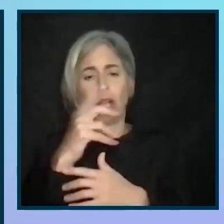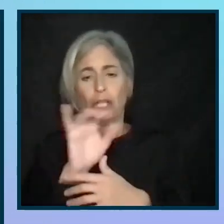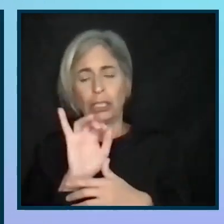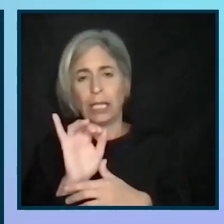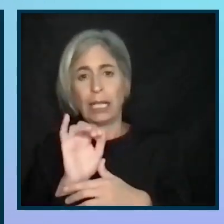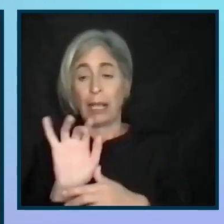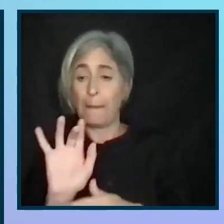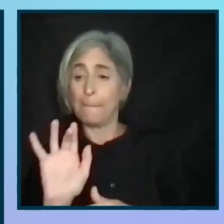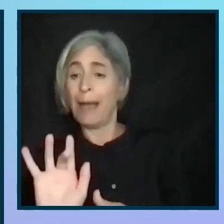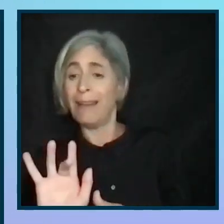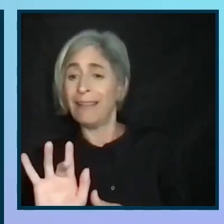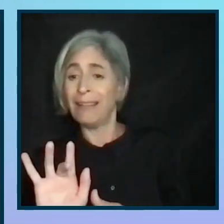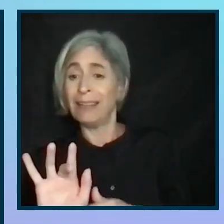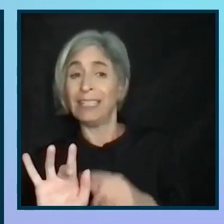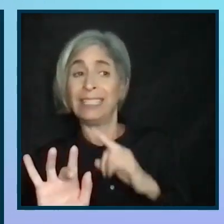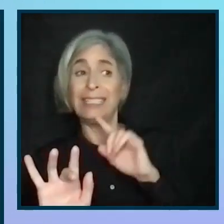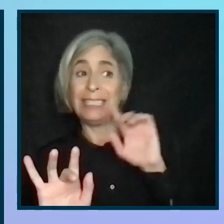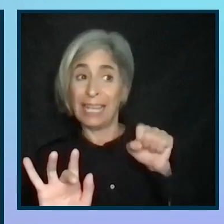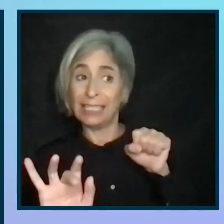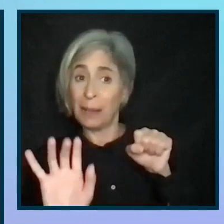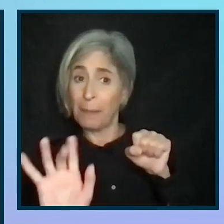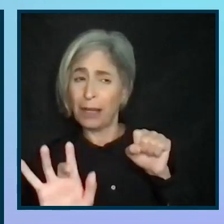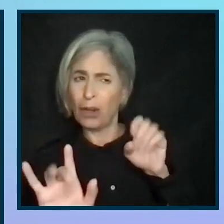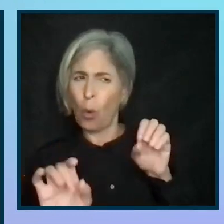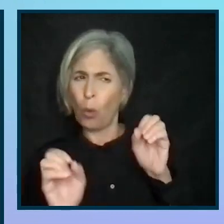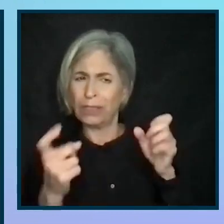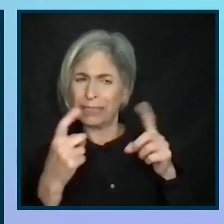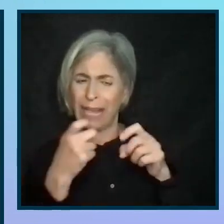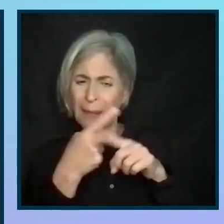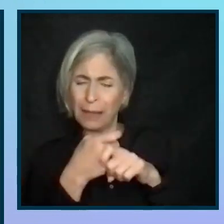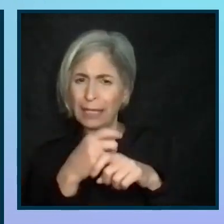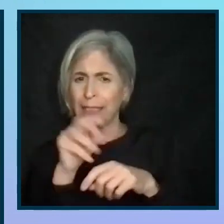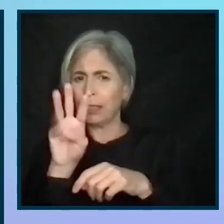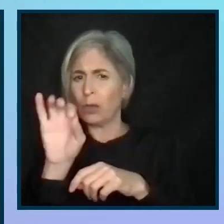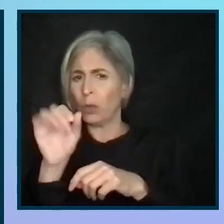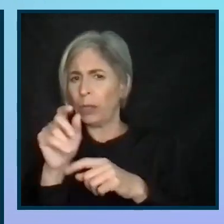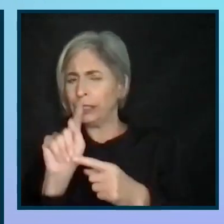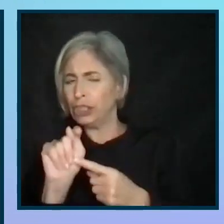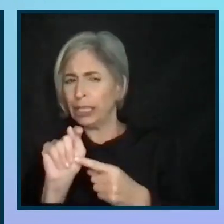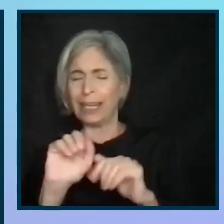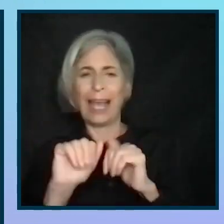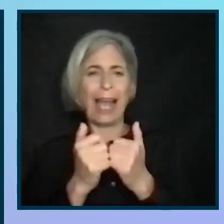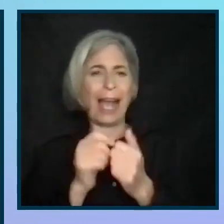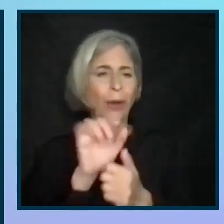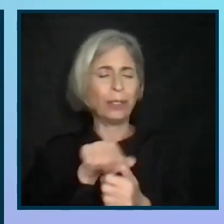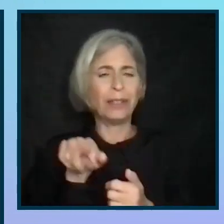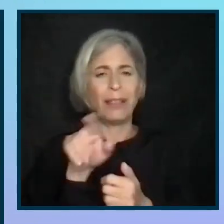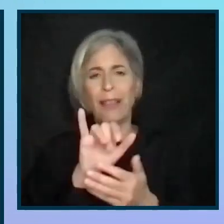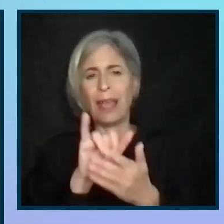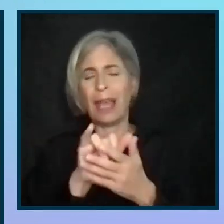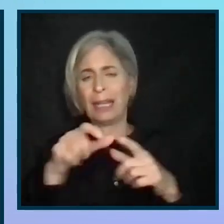well, is it a button or if it's a more complex widget. You know, how does a keyboard interact with it.